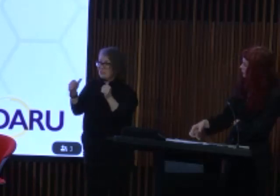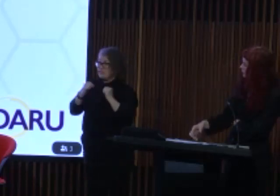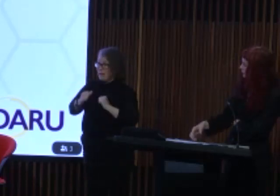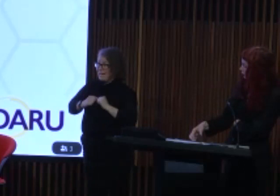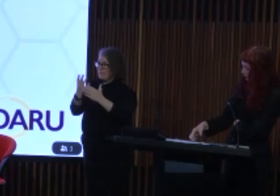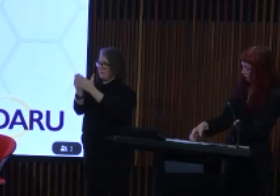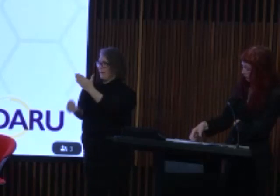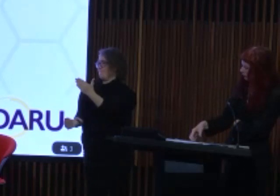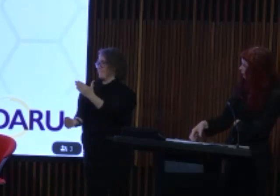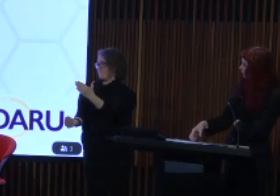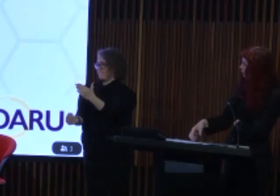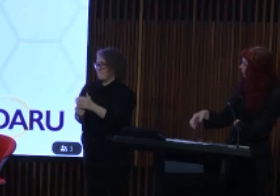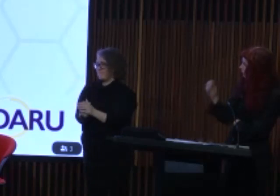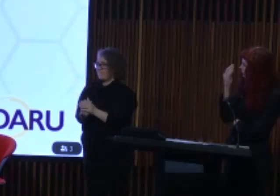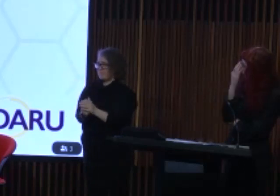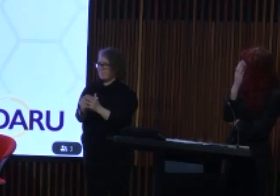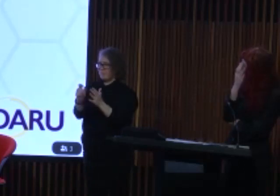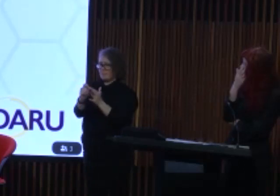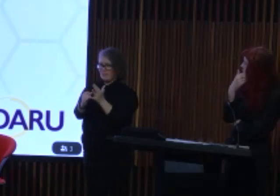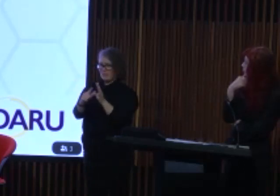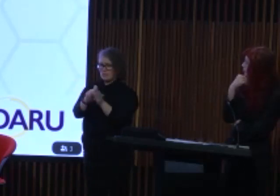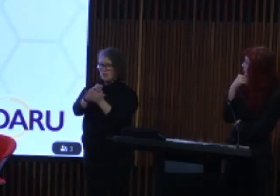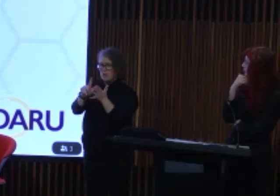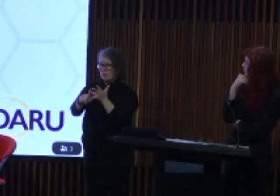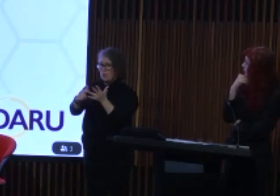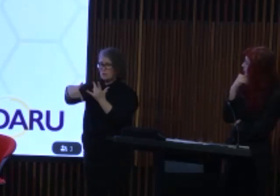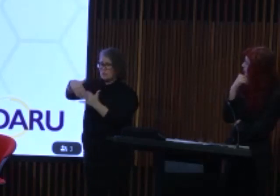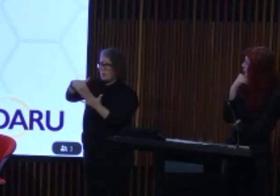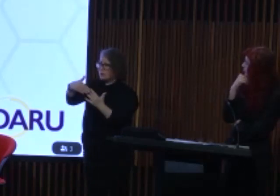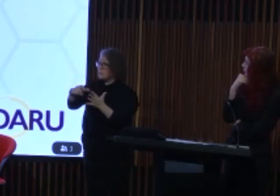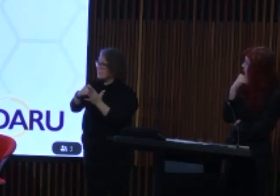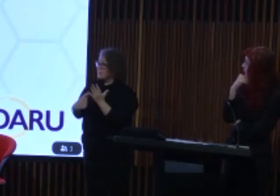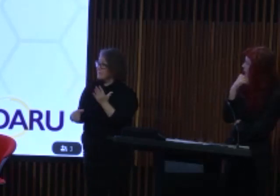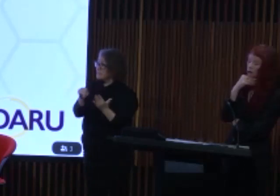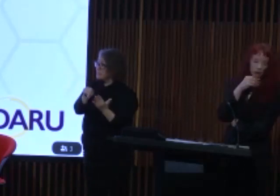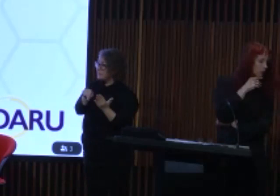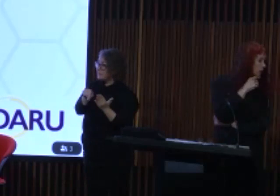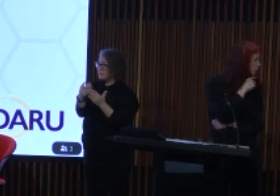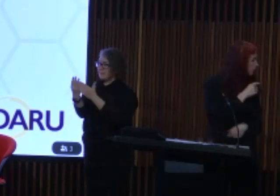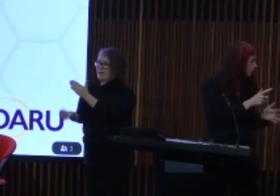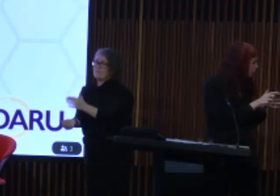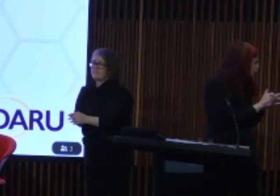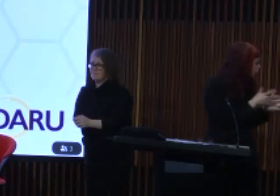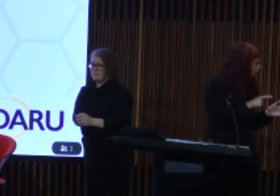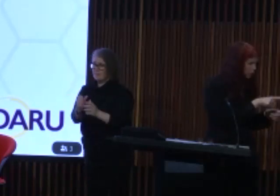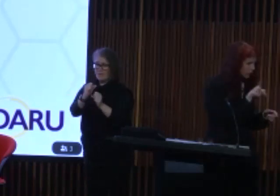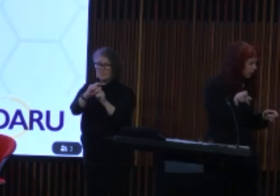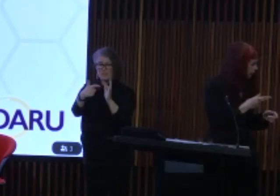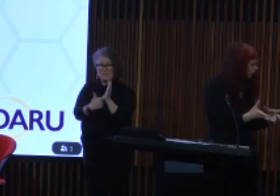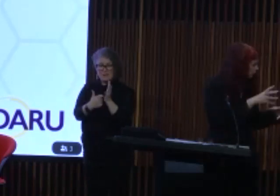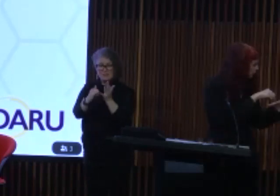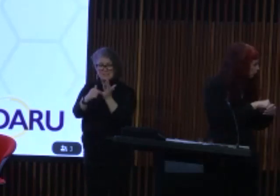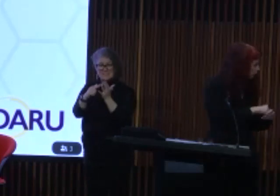in some of the psychosocial disabilities where they tend to stereotype disabilities. There's